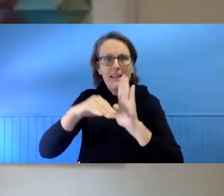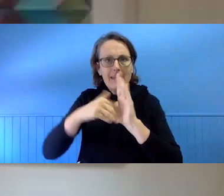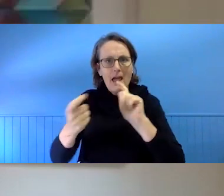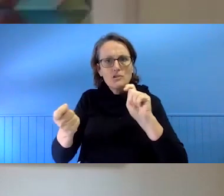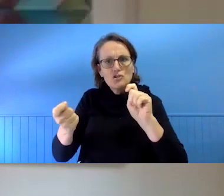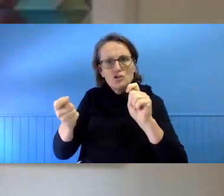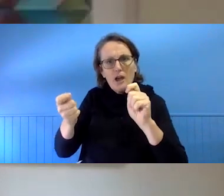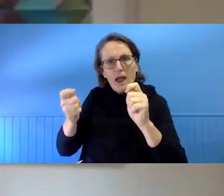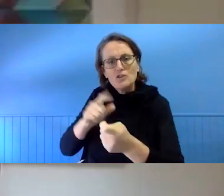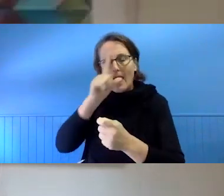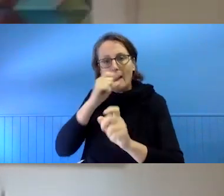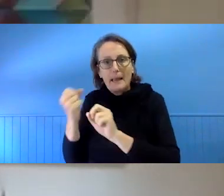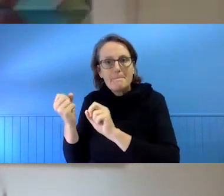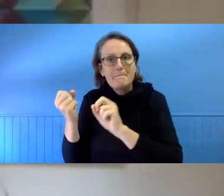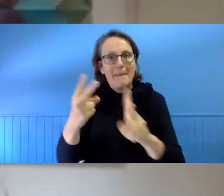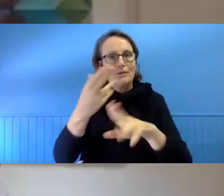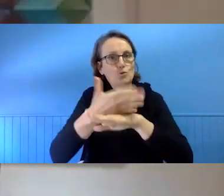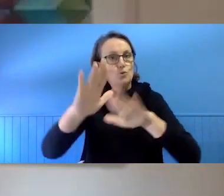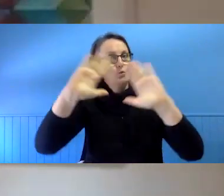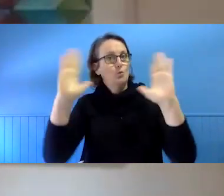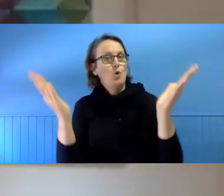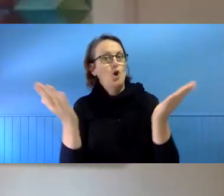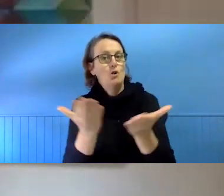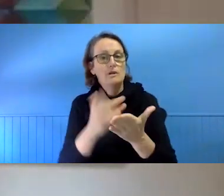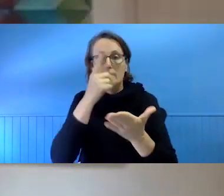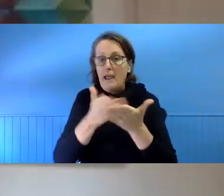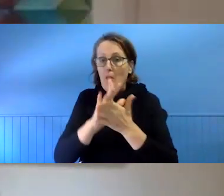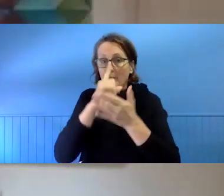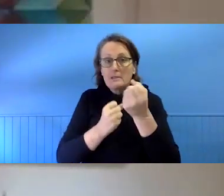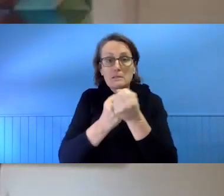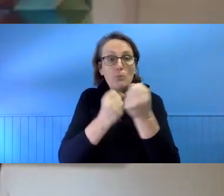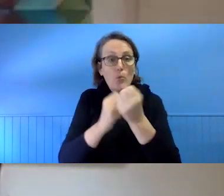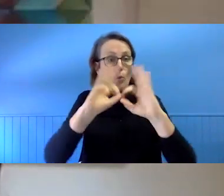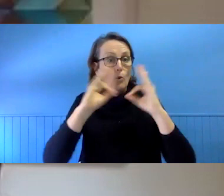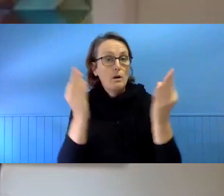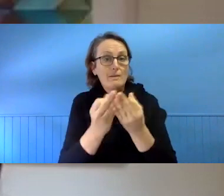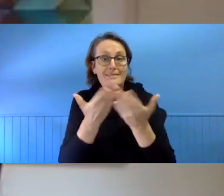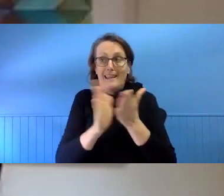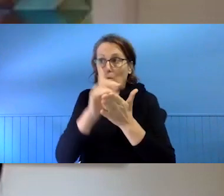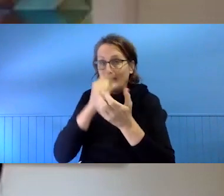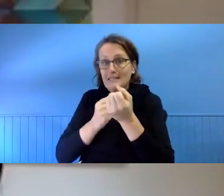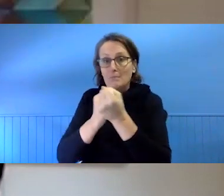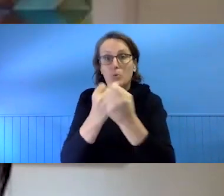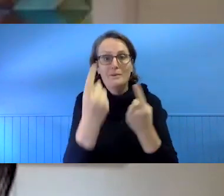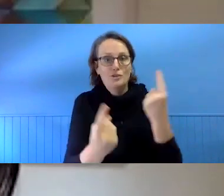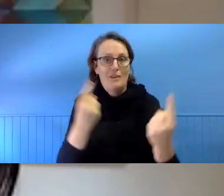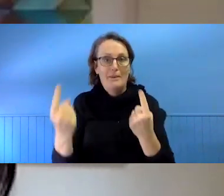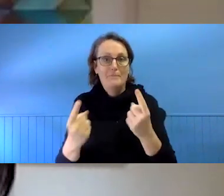and building this new world, and supported our organisations and sector. Today's session with Ellie is a crucial part of the